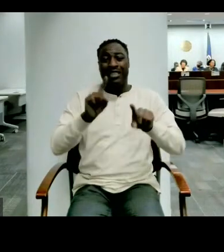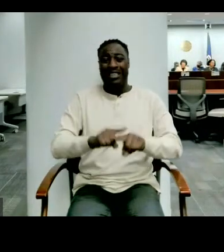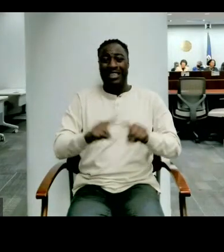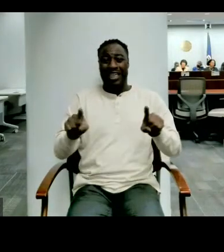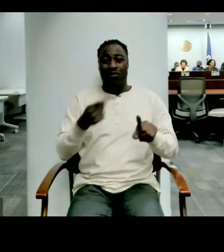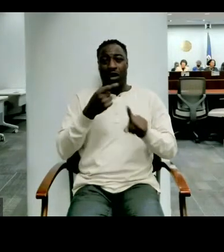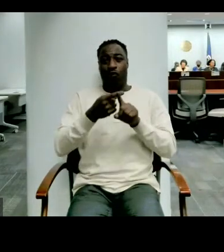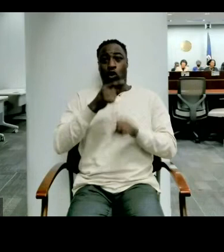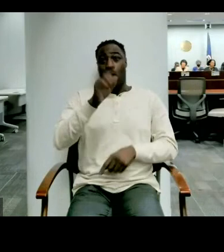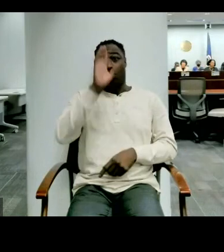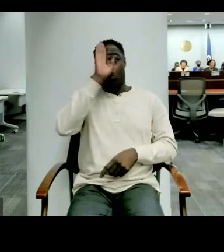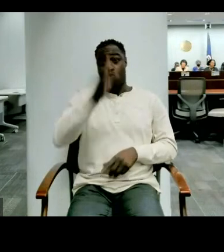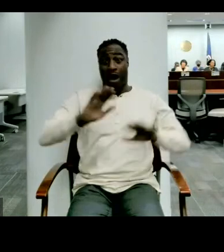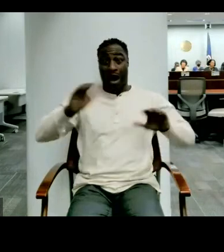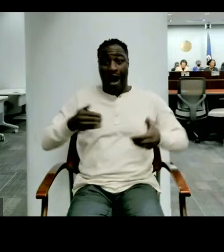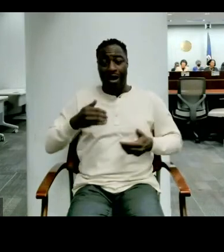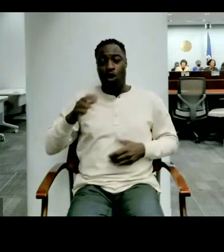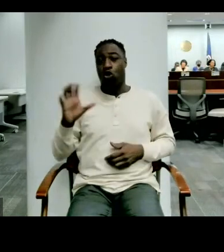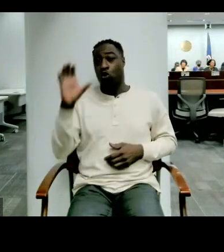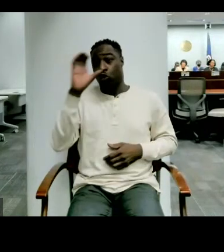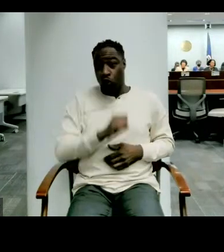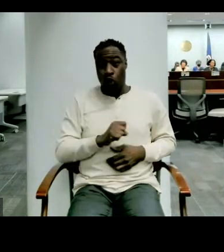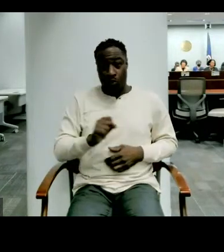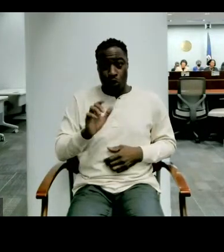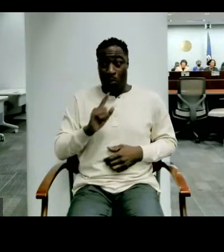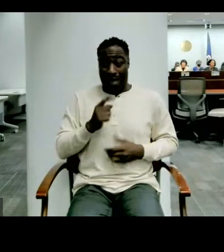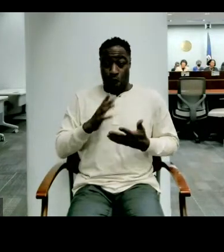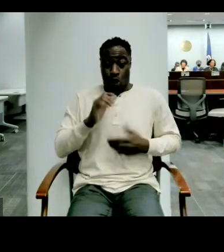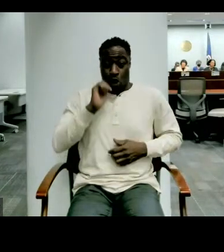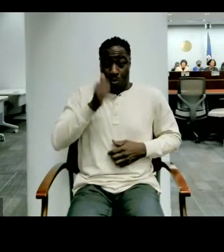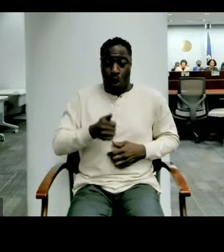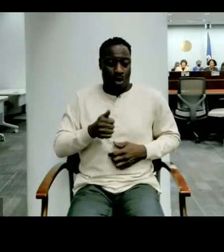where you assume you'll be here tomorrow, there is no such thing. As, as a result